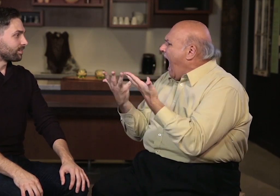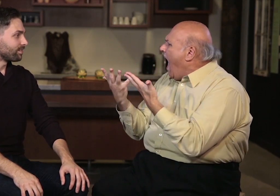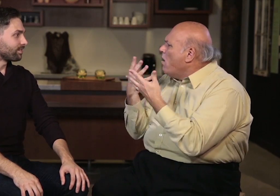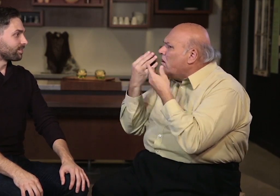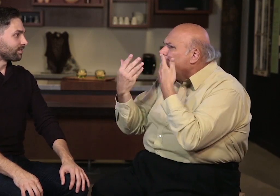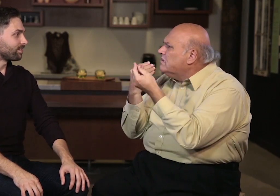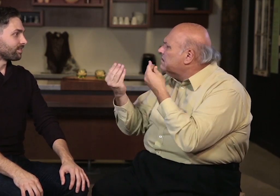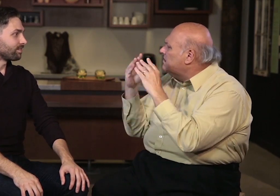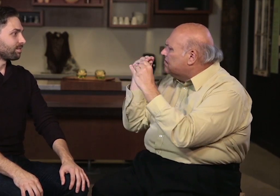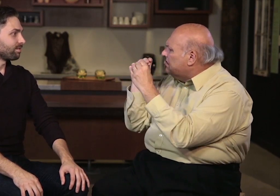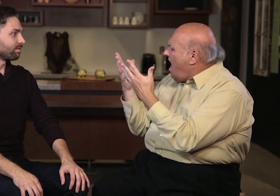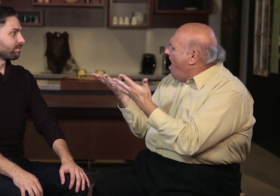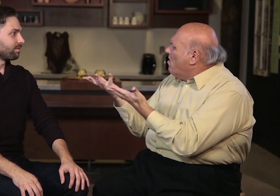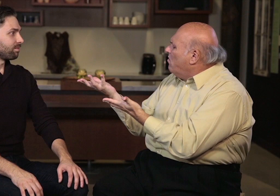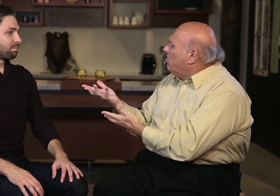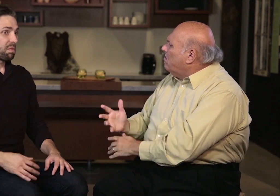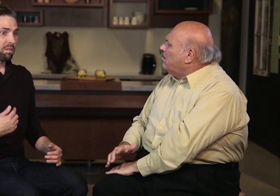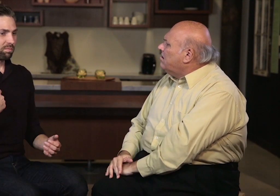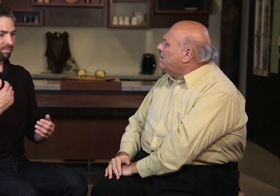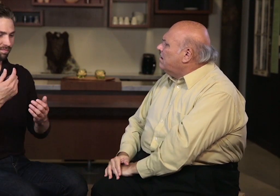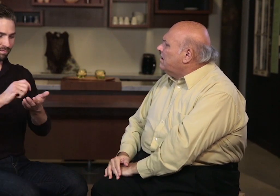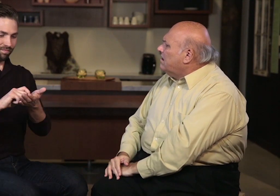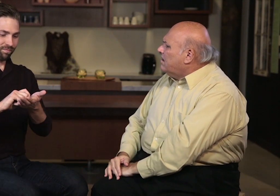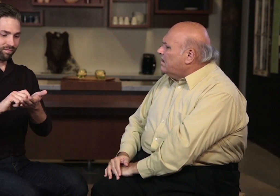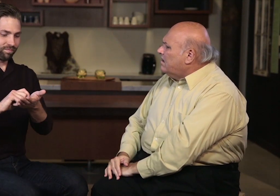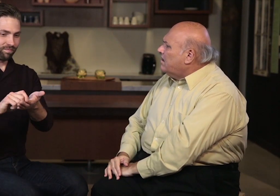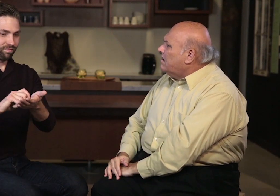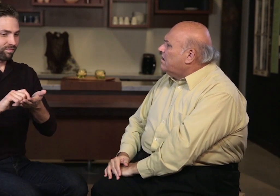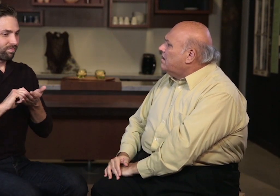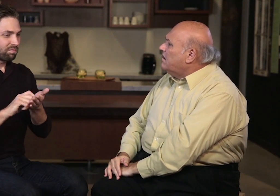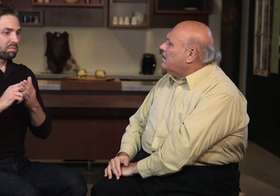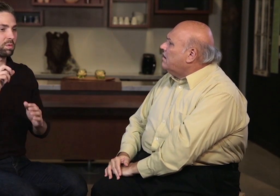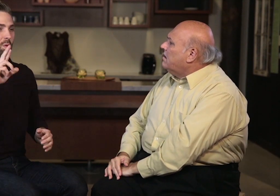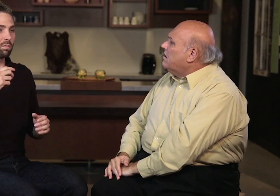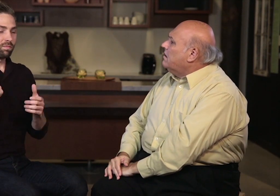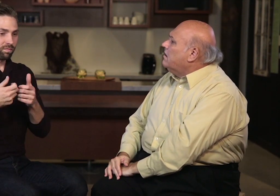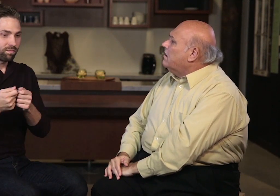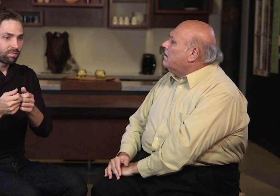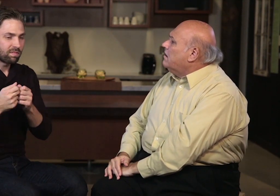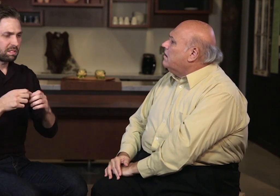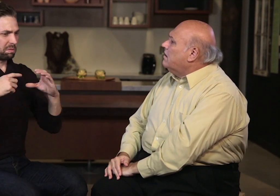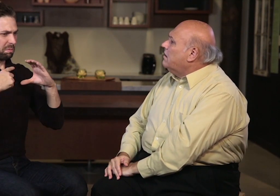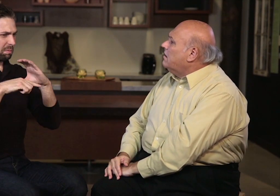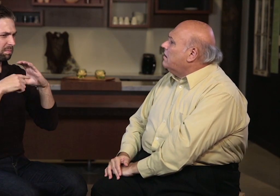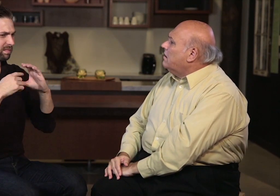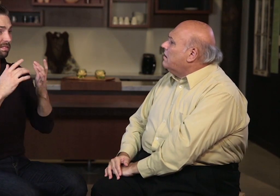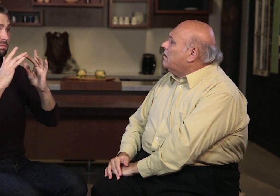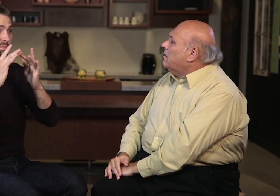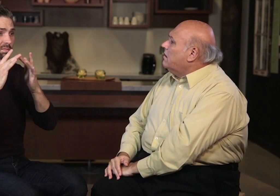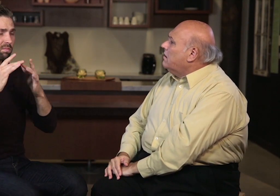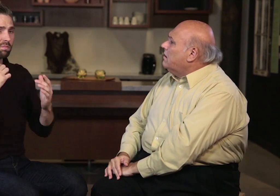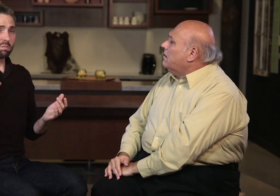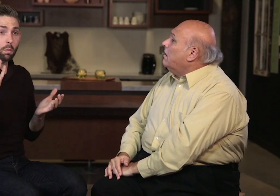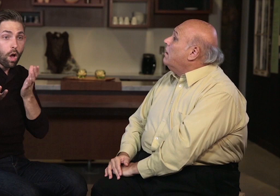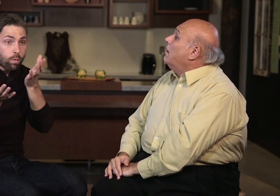I write or type on my mobile, send an email or use the Internet. I gesture to people and may use